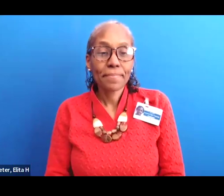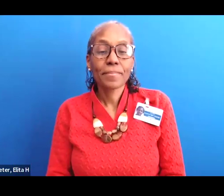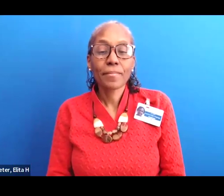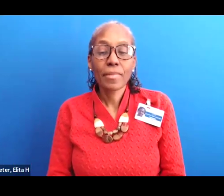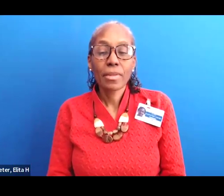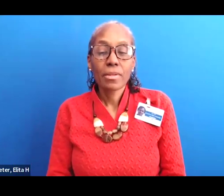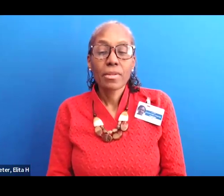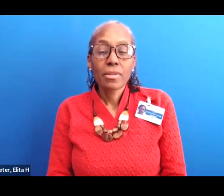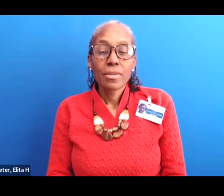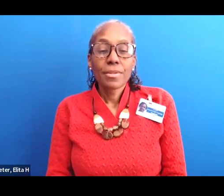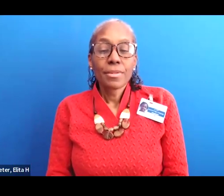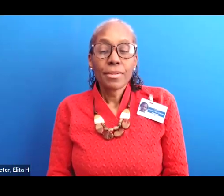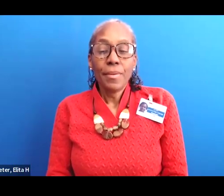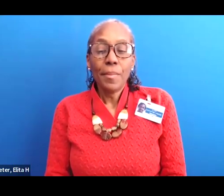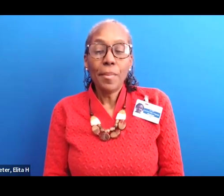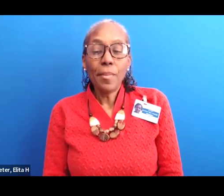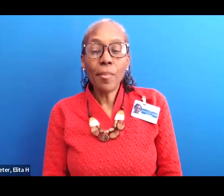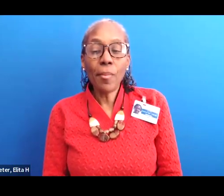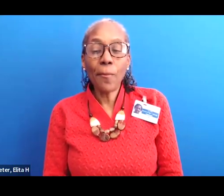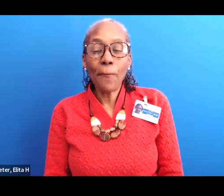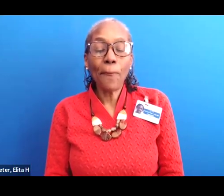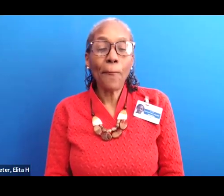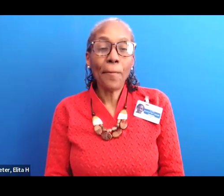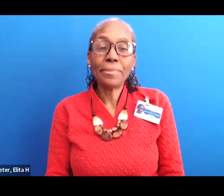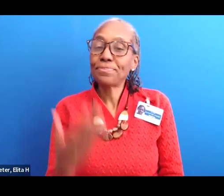Here's somebody who's, I don't know if they have a spinal